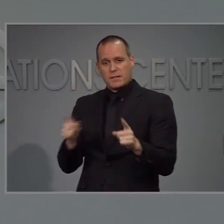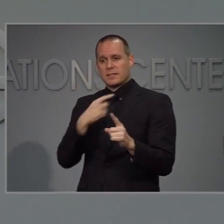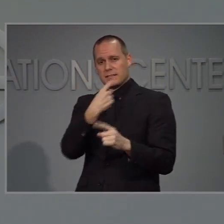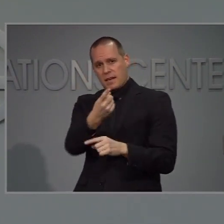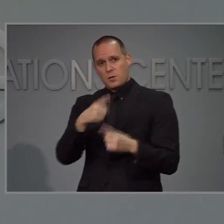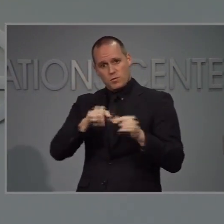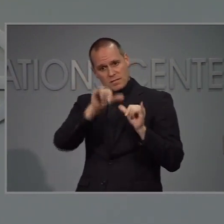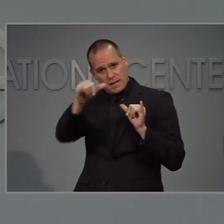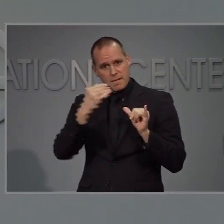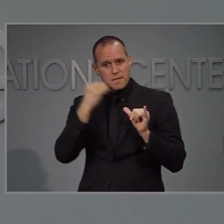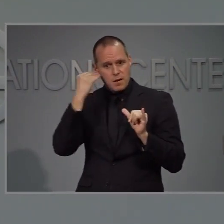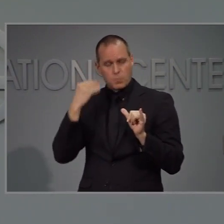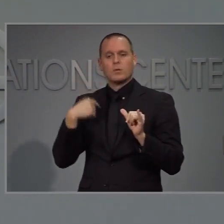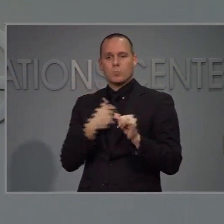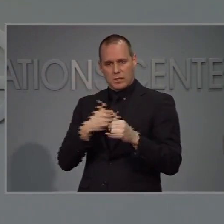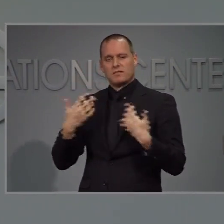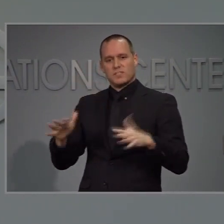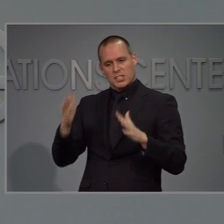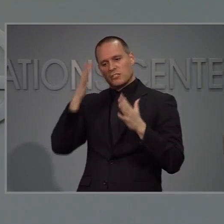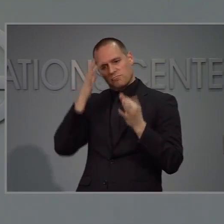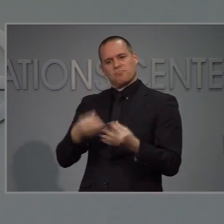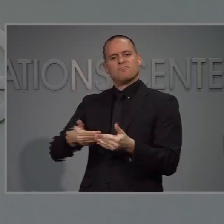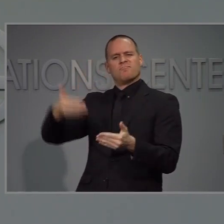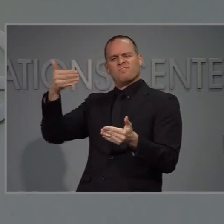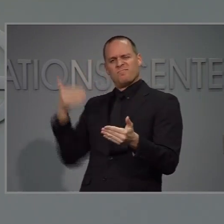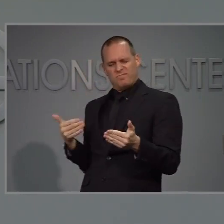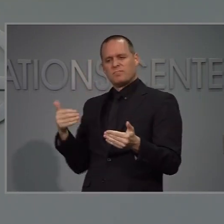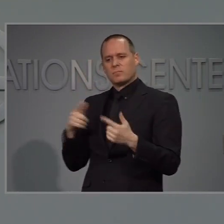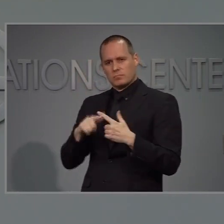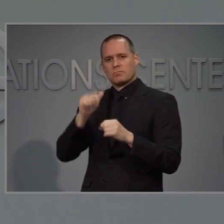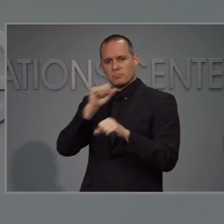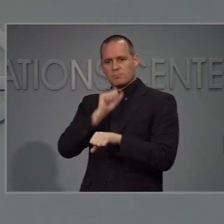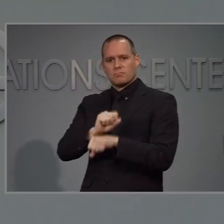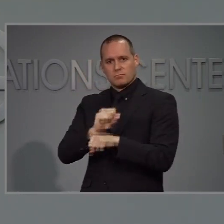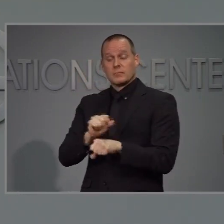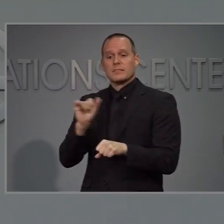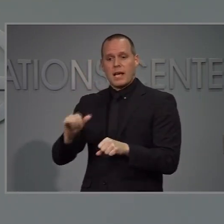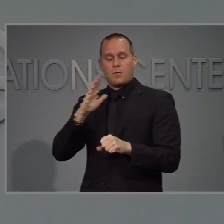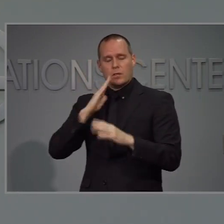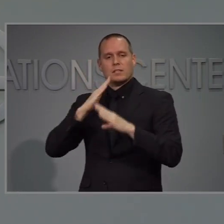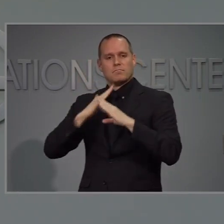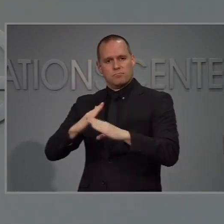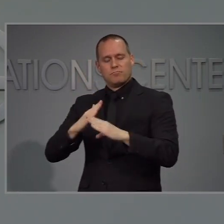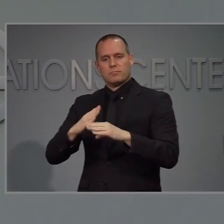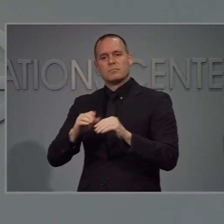THAT THE STRONGEST WEAPON WE HAVE TO FIGHT COVID-19 A SOCIAL DISTANCING.